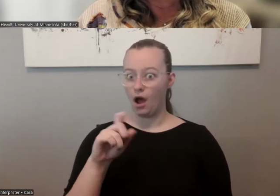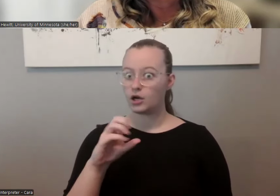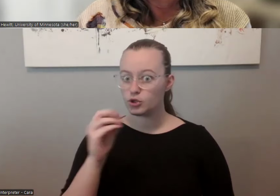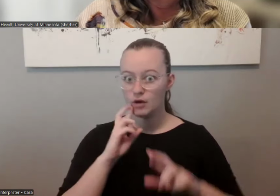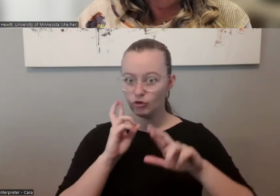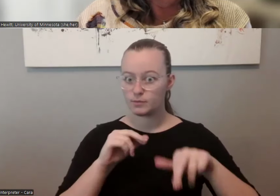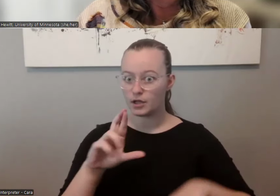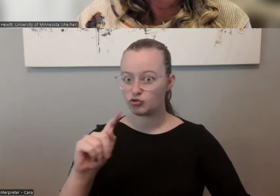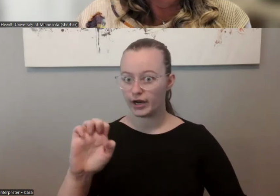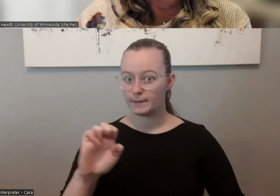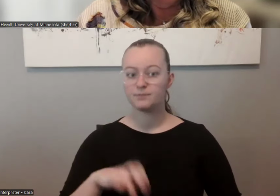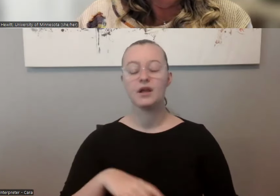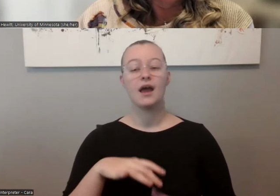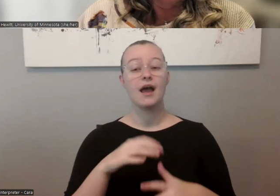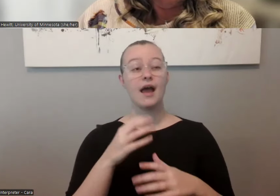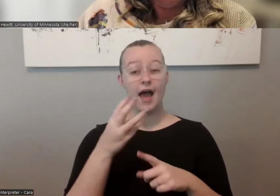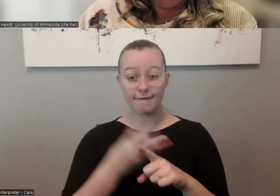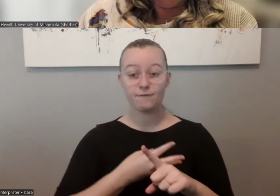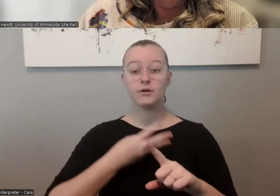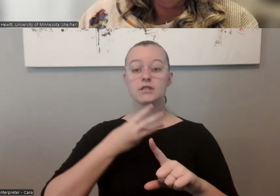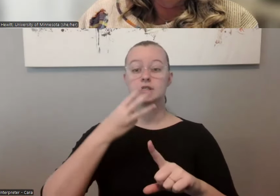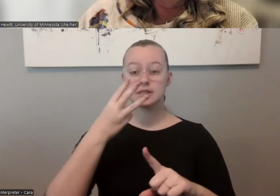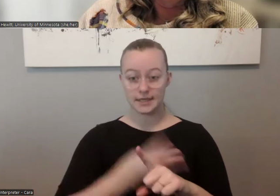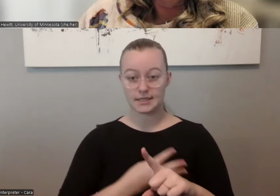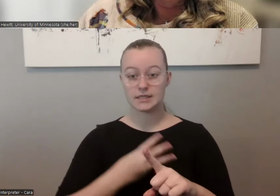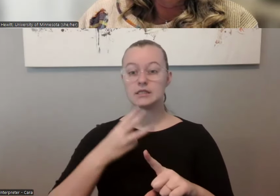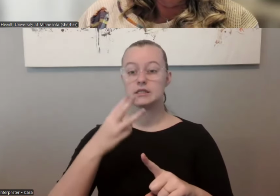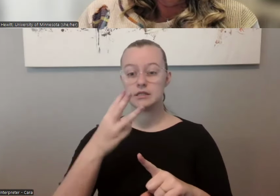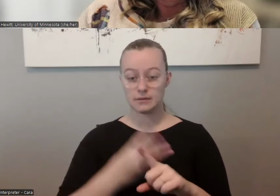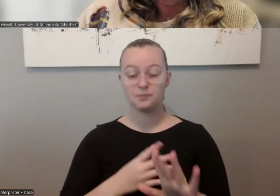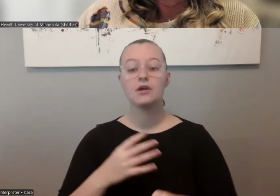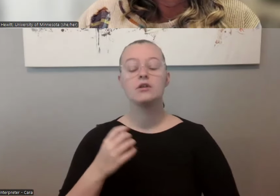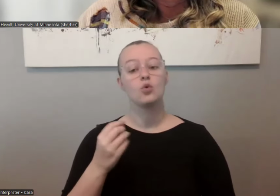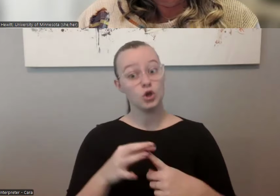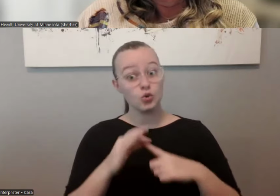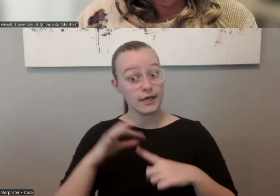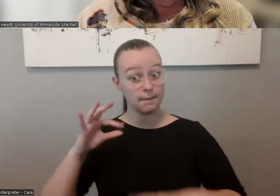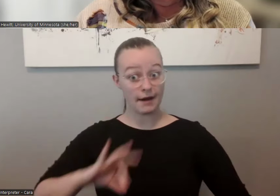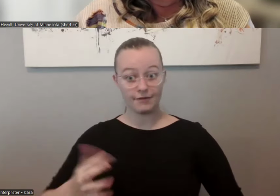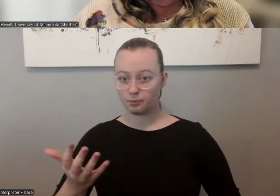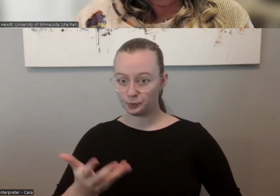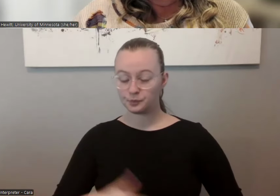response rate every six months. And one of the unique benefits is that the